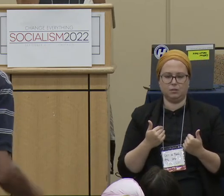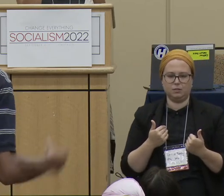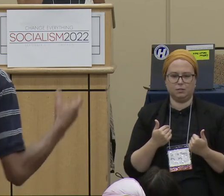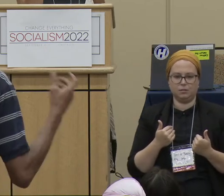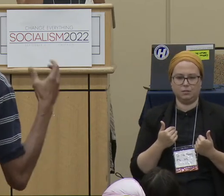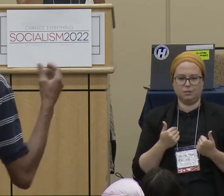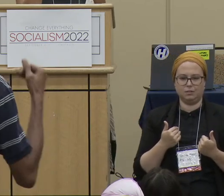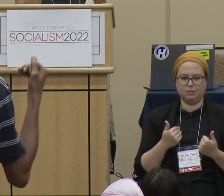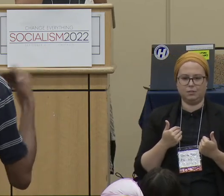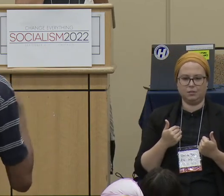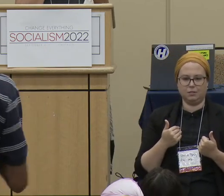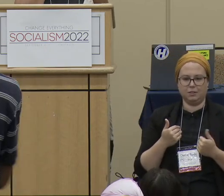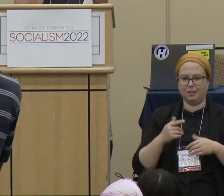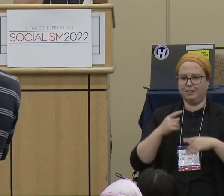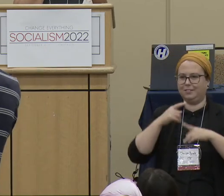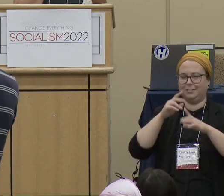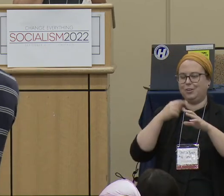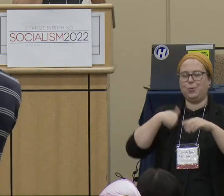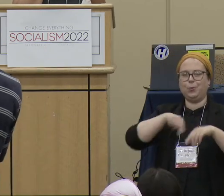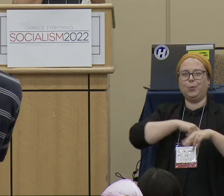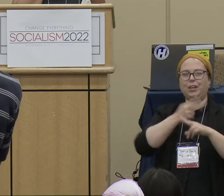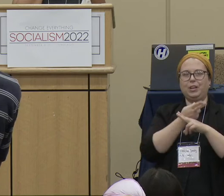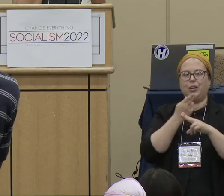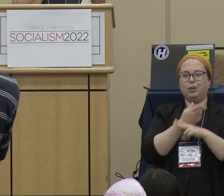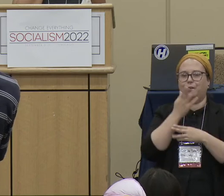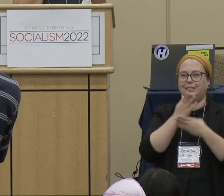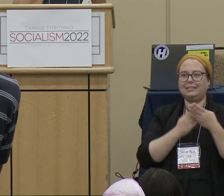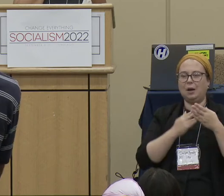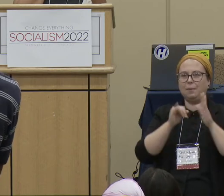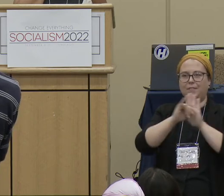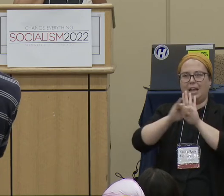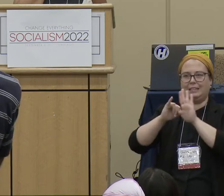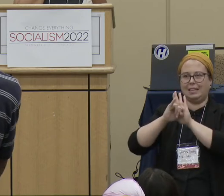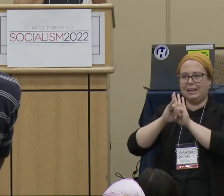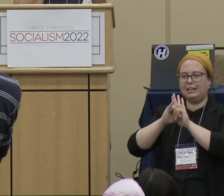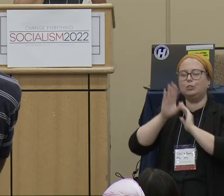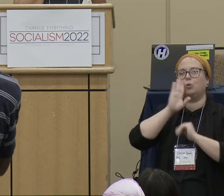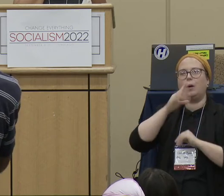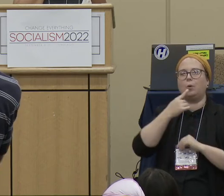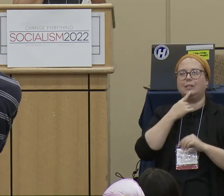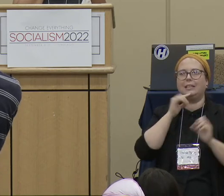" Zero in on your question for me, though. How do we --